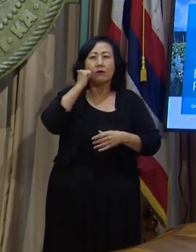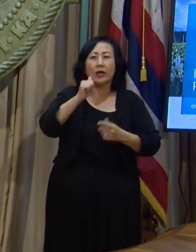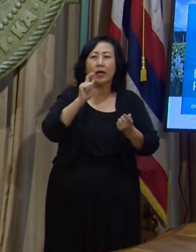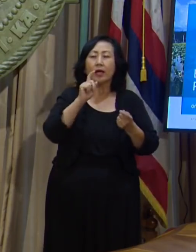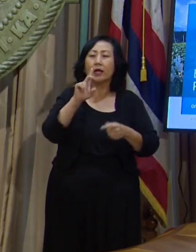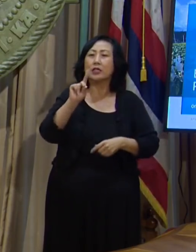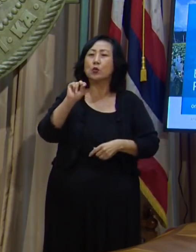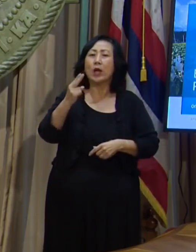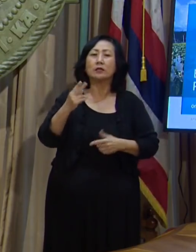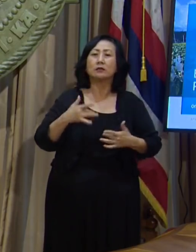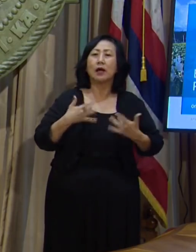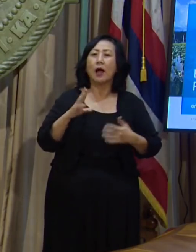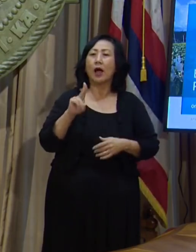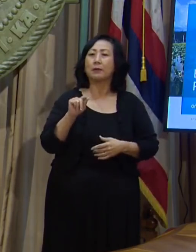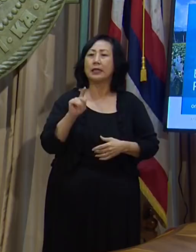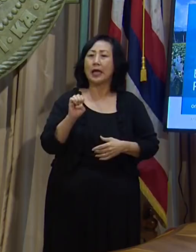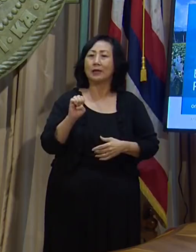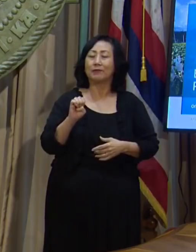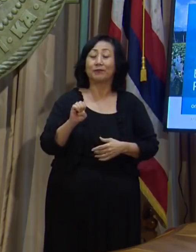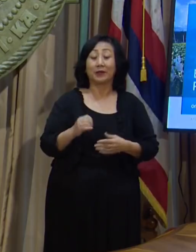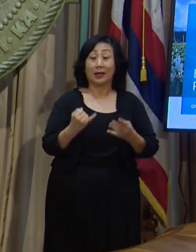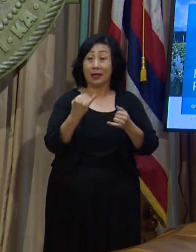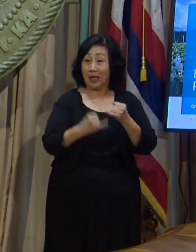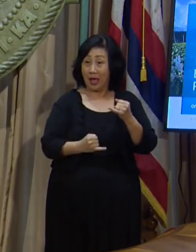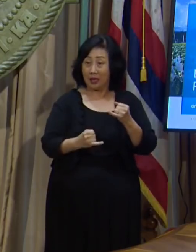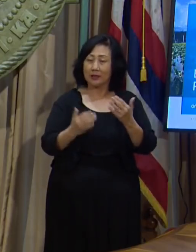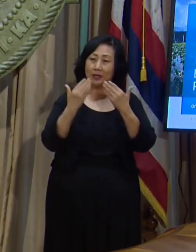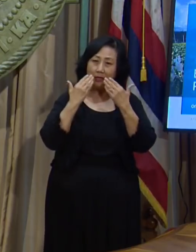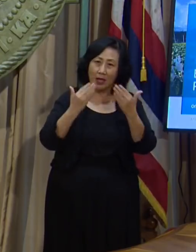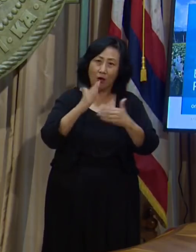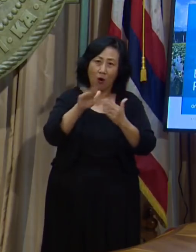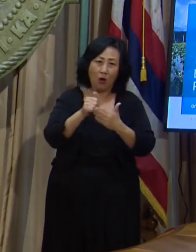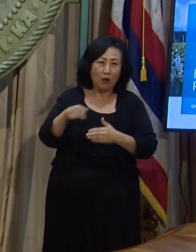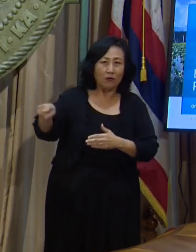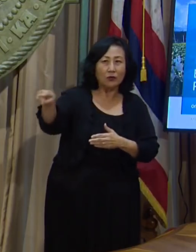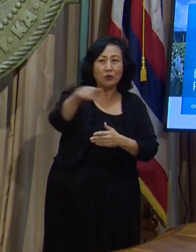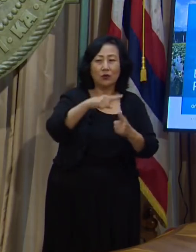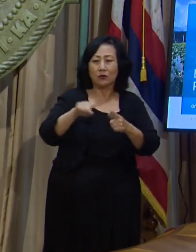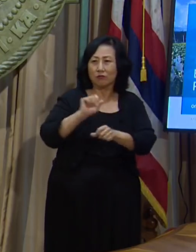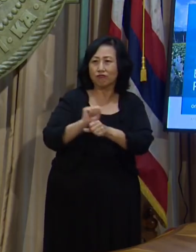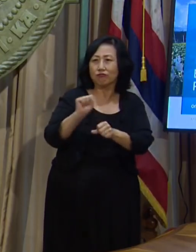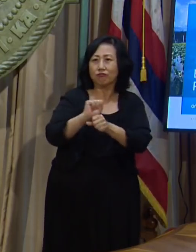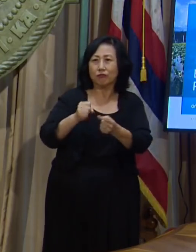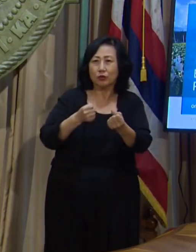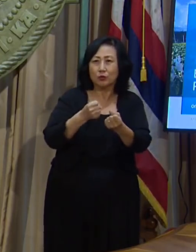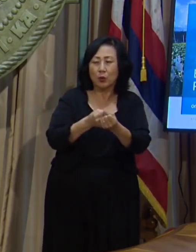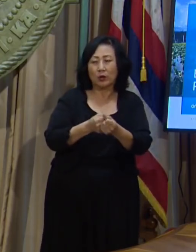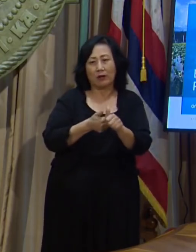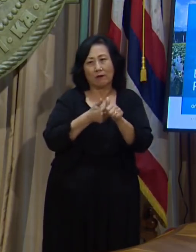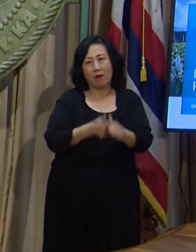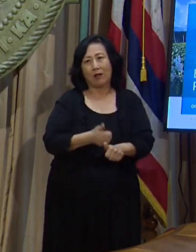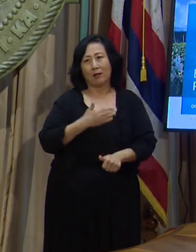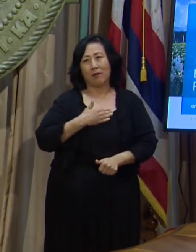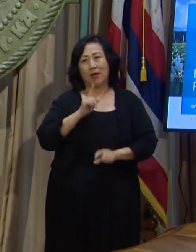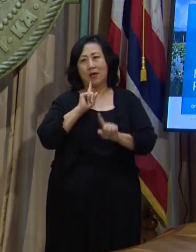ALSO WITH A STEADY IS DR. BRUCE ANDERSON, WHO WILL PROVIDE THE DEPARTMENT OF HEALTH'S DAILY UPDATE.